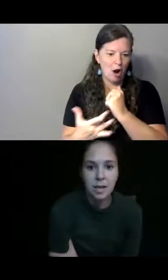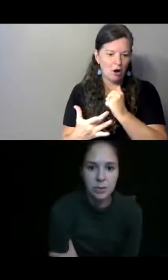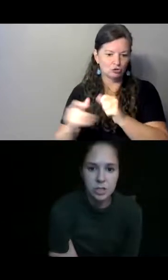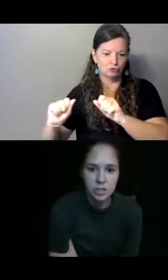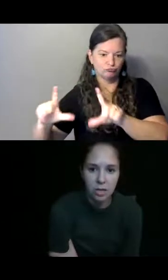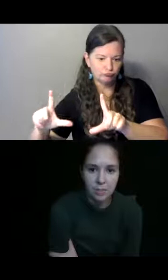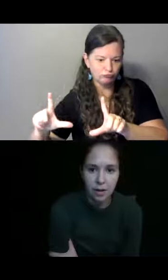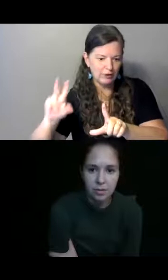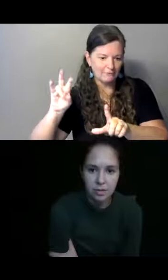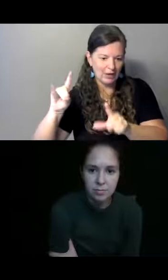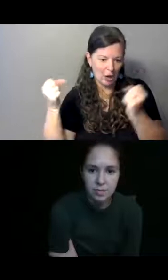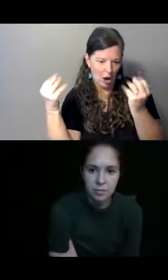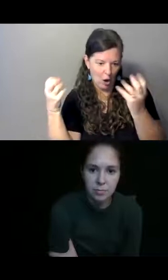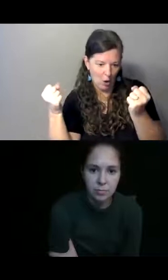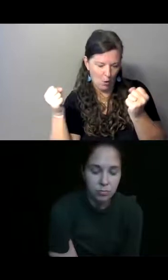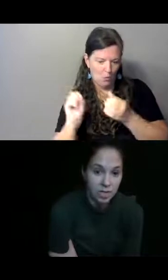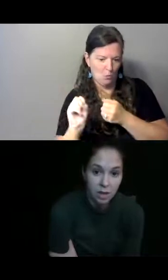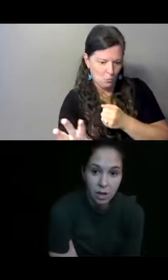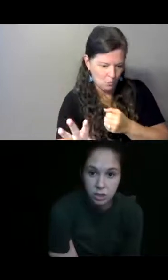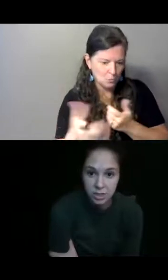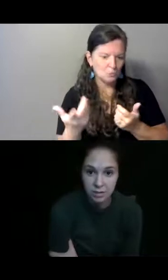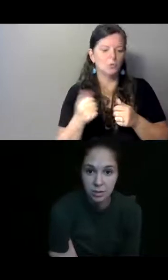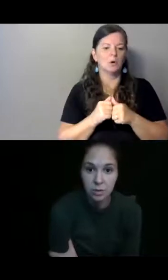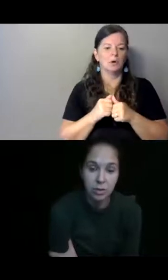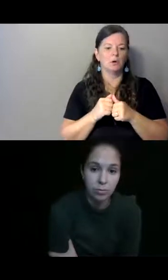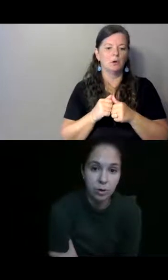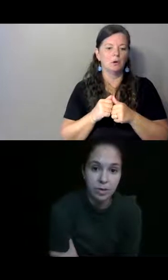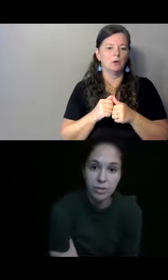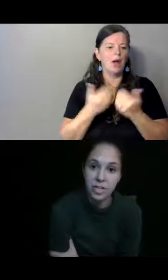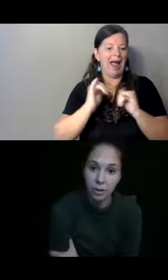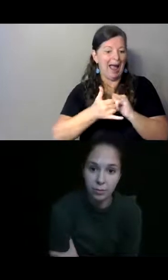Like we just talked about technology. You can throw in a video.